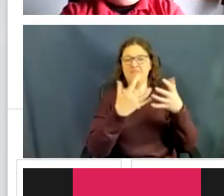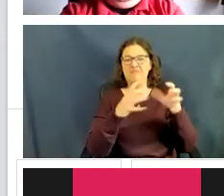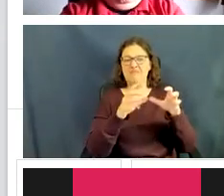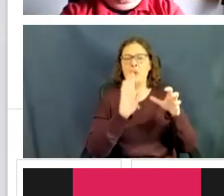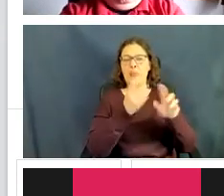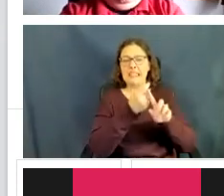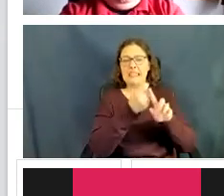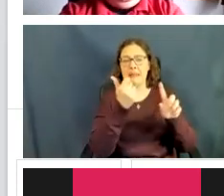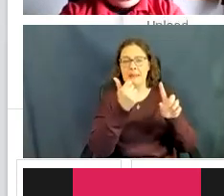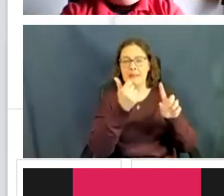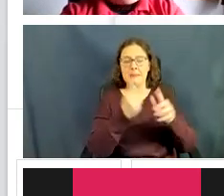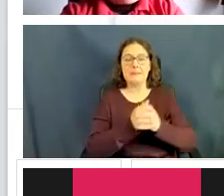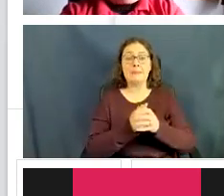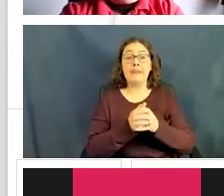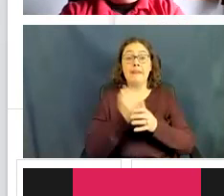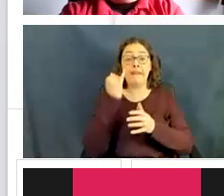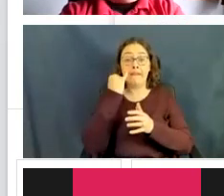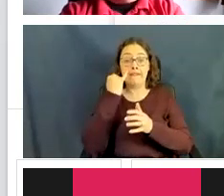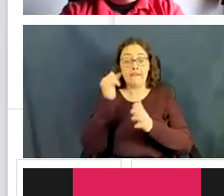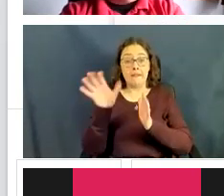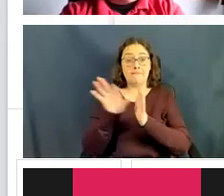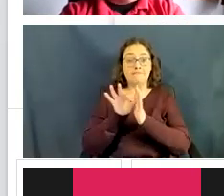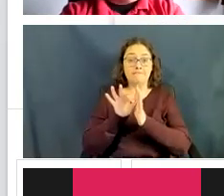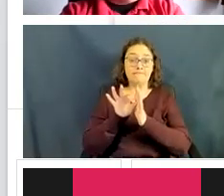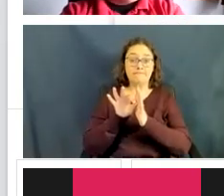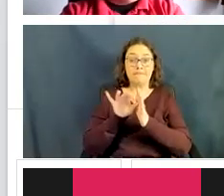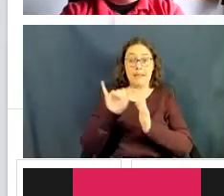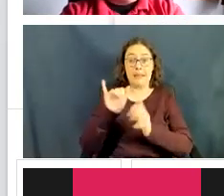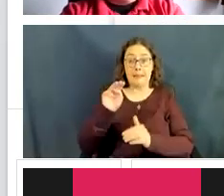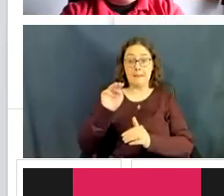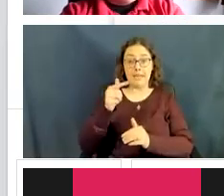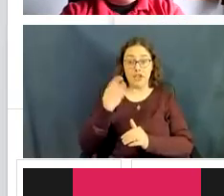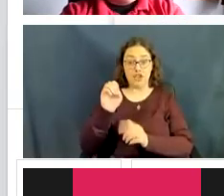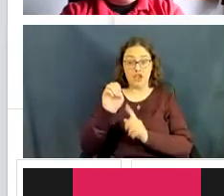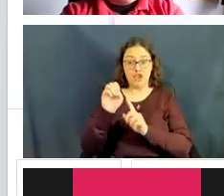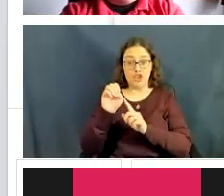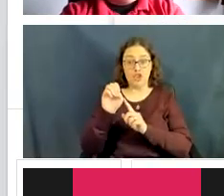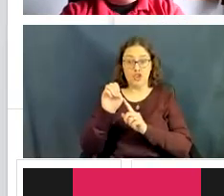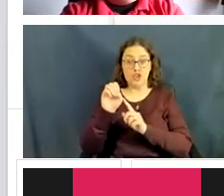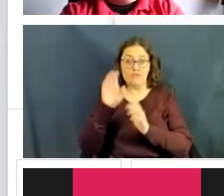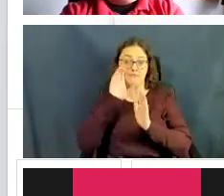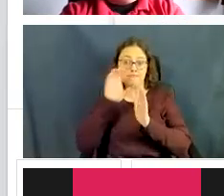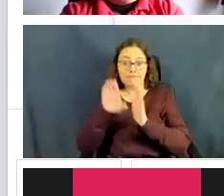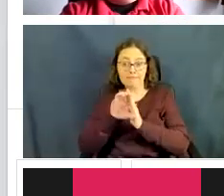If I choose Aristotle, see how it changes? If I choose diplomat, see how it changes?